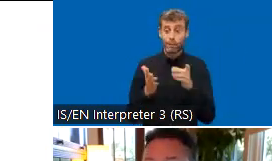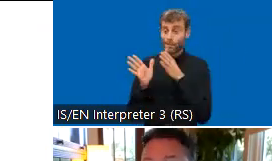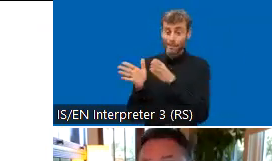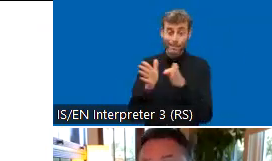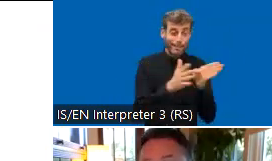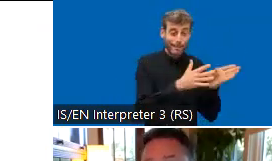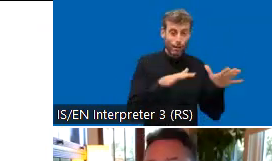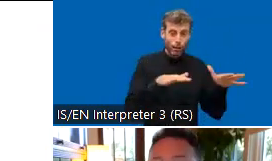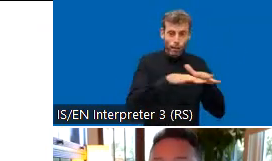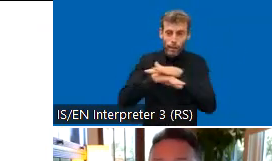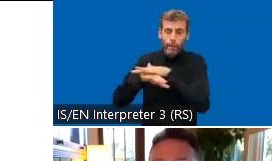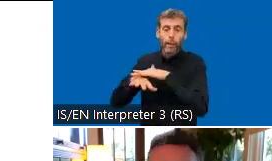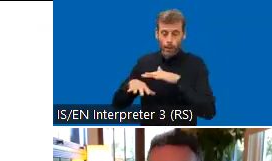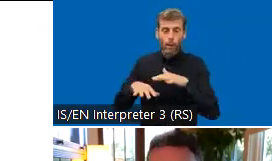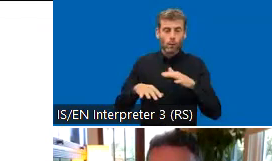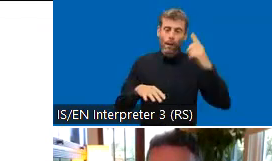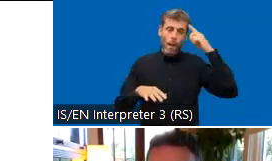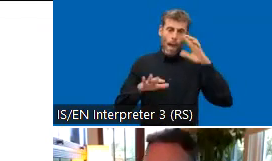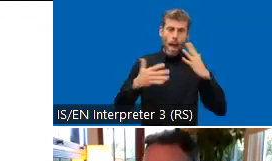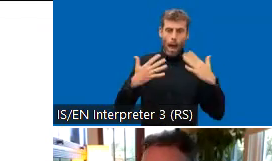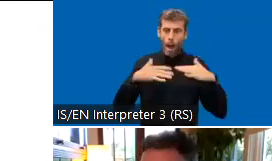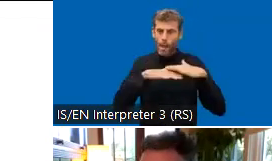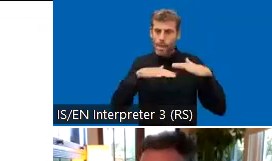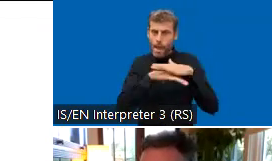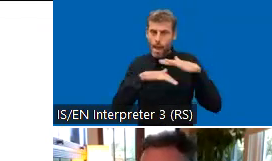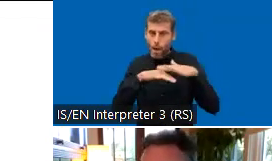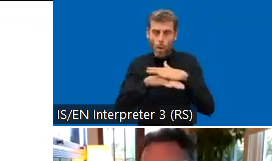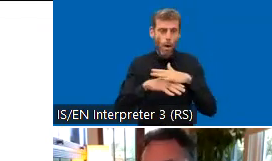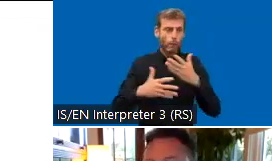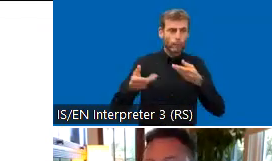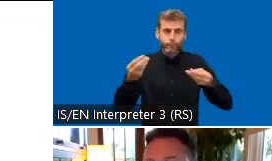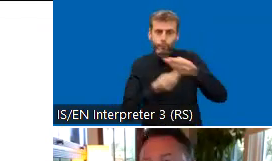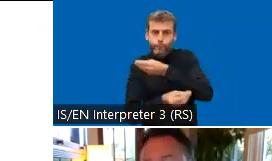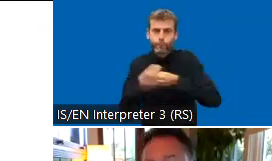need in order to support the work they are doing with their employees, as well as their customers.